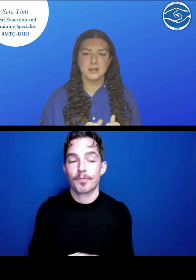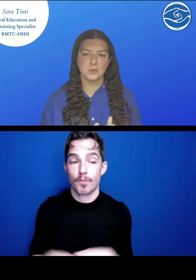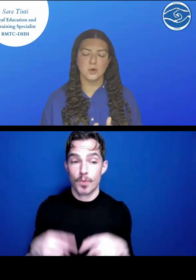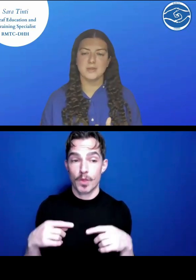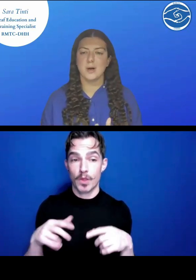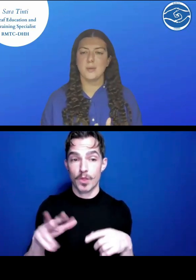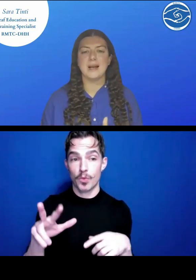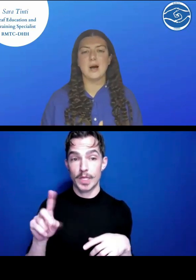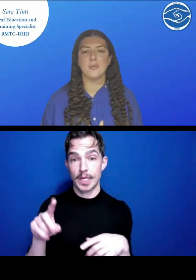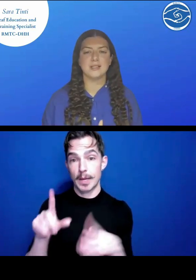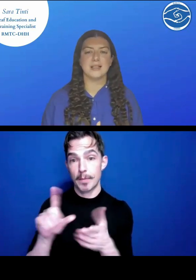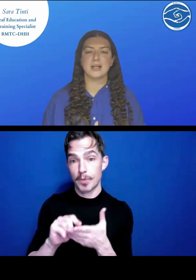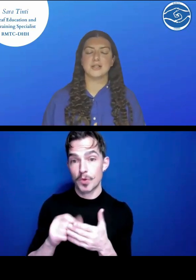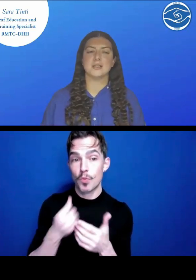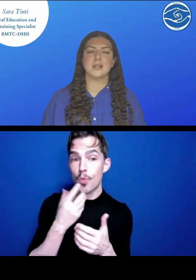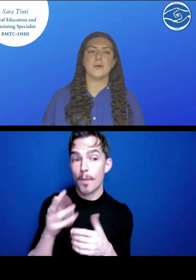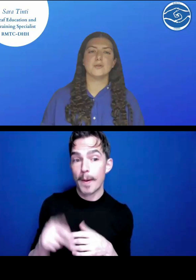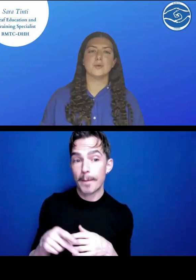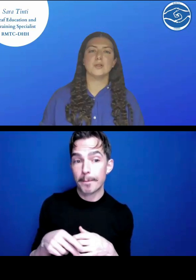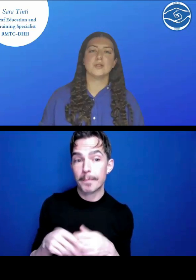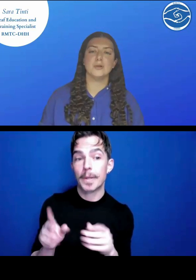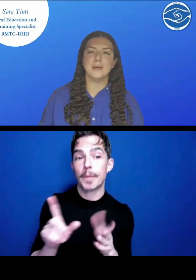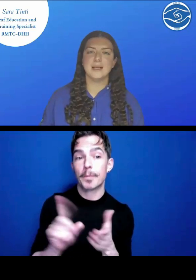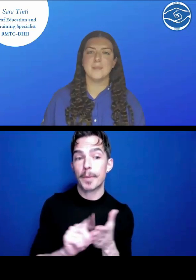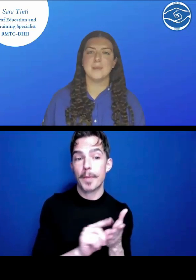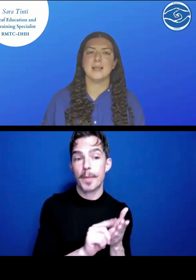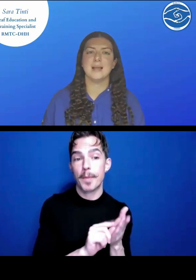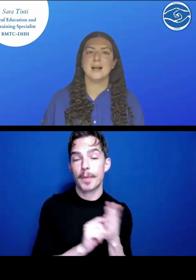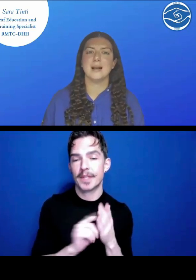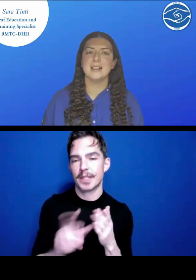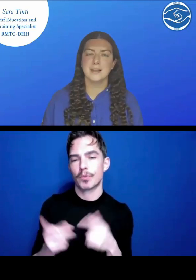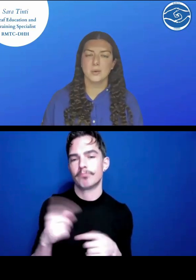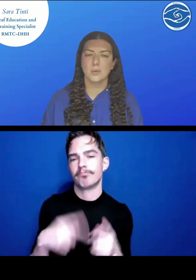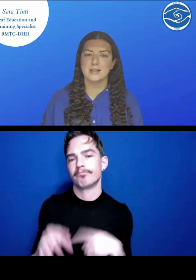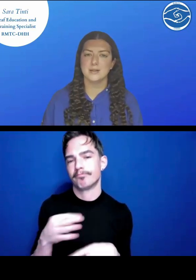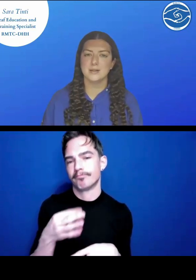printers warmed up and out printing extra stuff, those will soon be coming in there into the what's